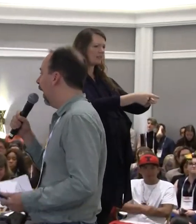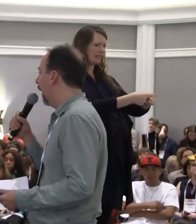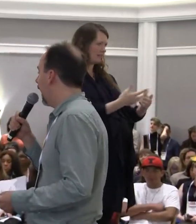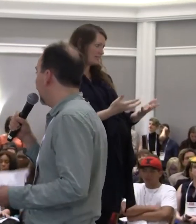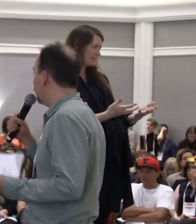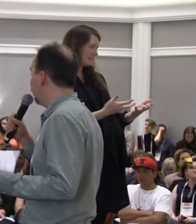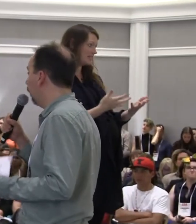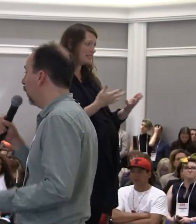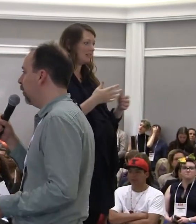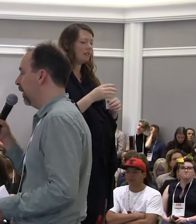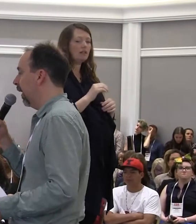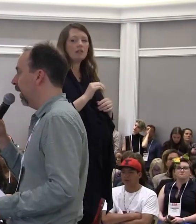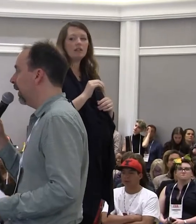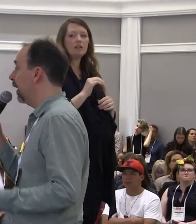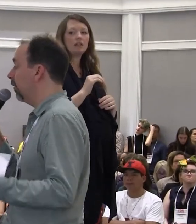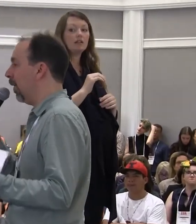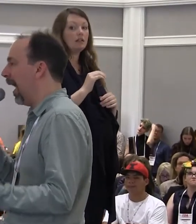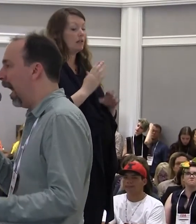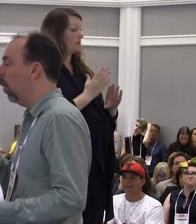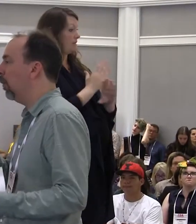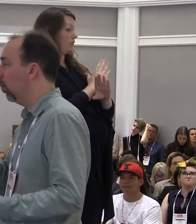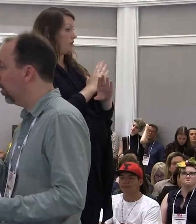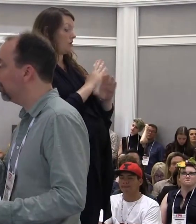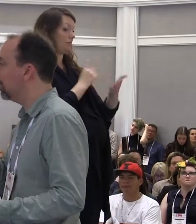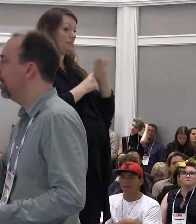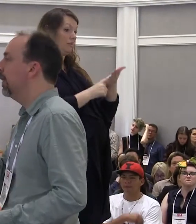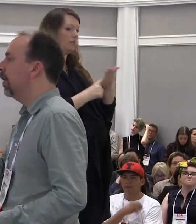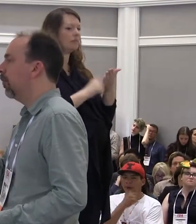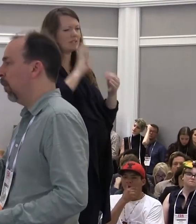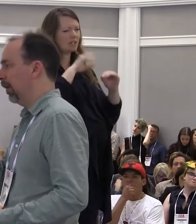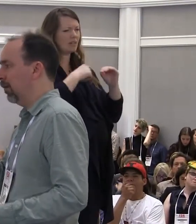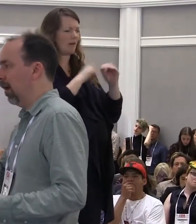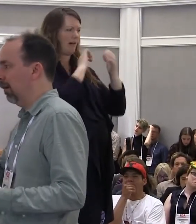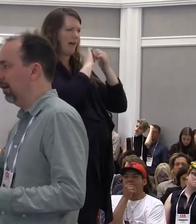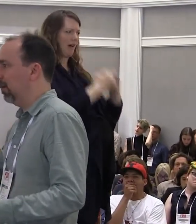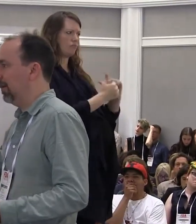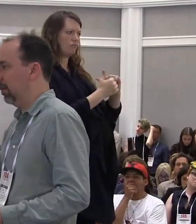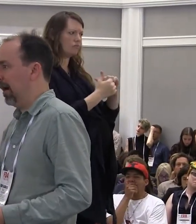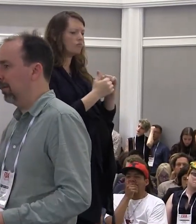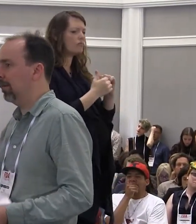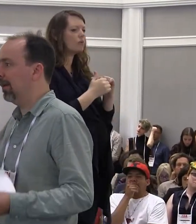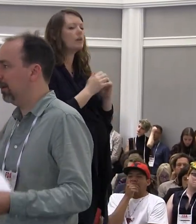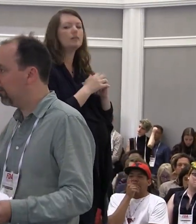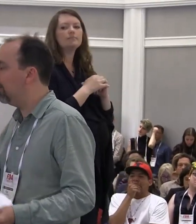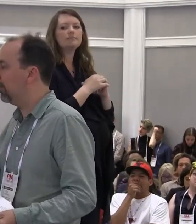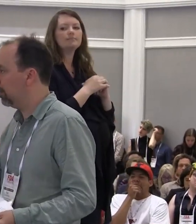And before we do that, get into how it works. Just wanted to talk a little bit about the history of it,